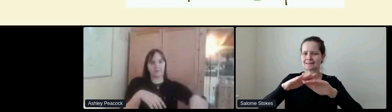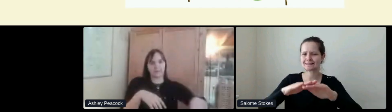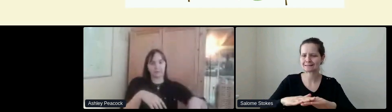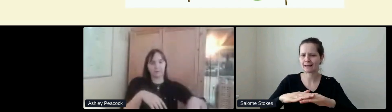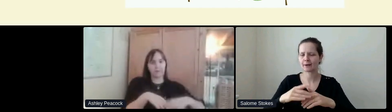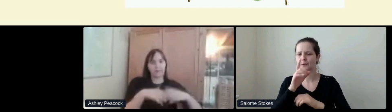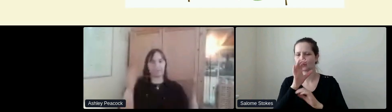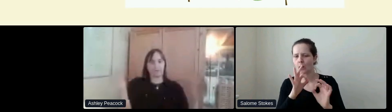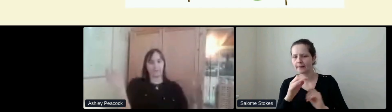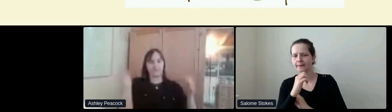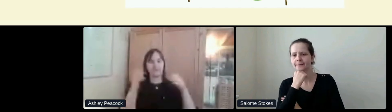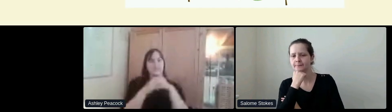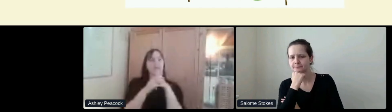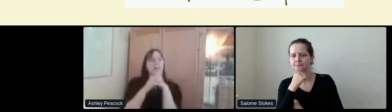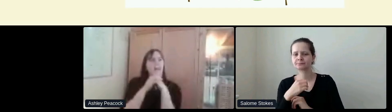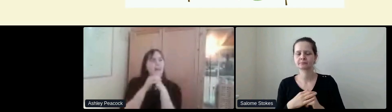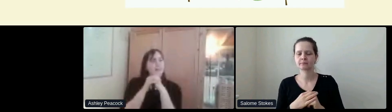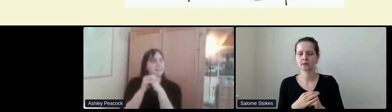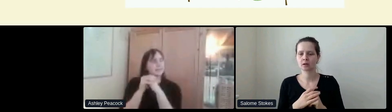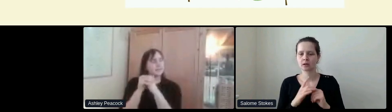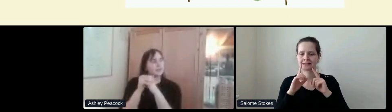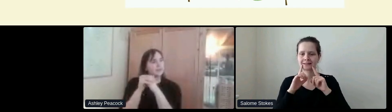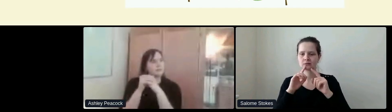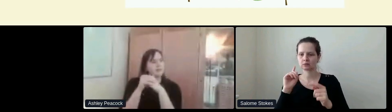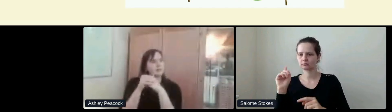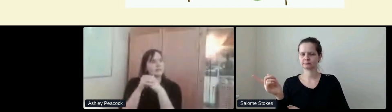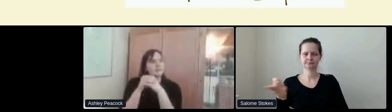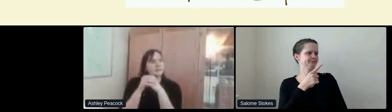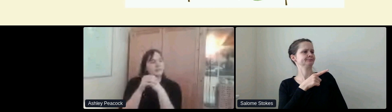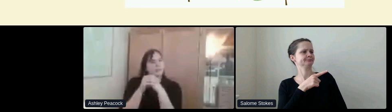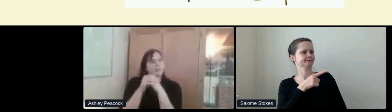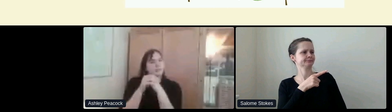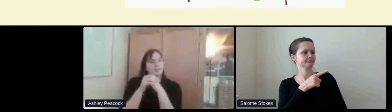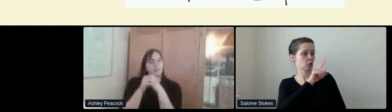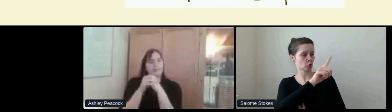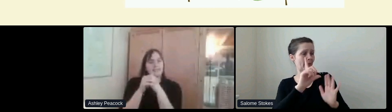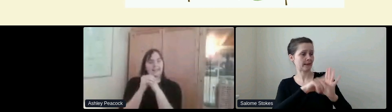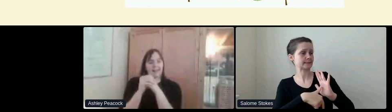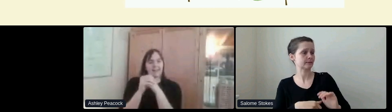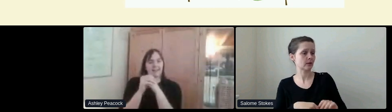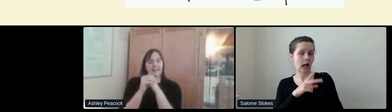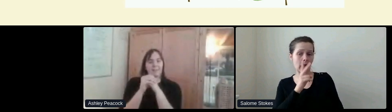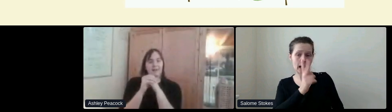no disruption. However, the teacher turned around and said "you're late again and now I'm having a